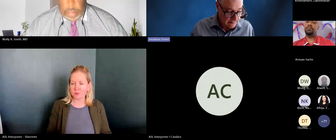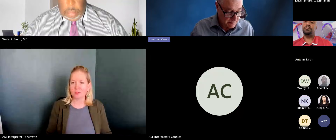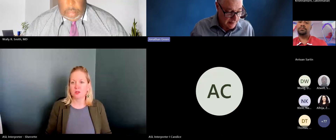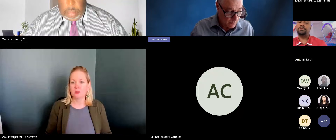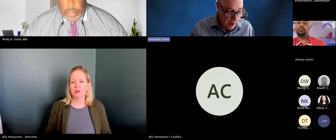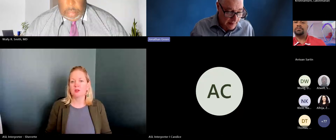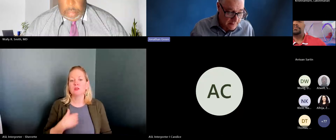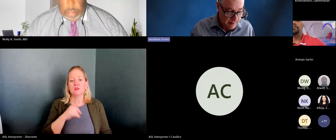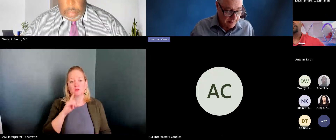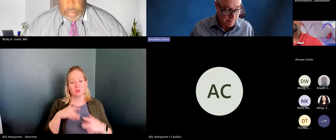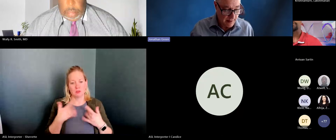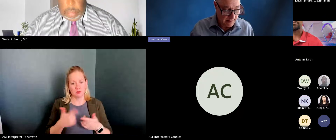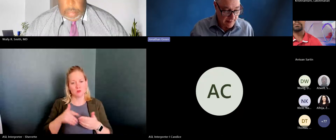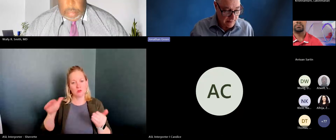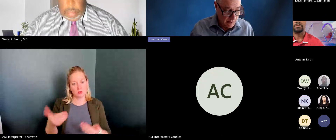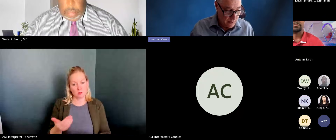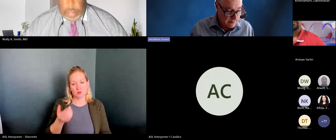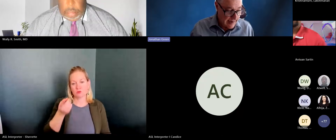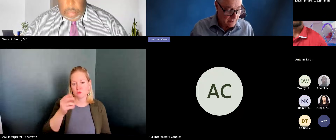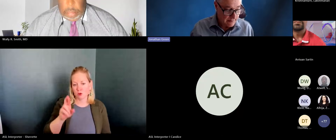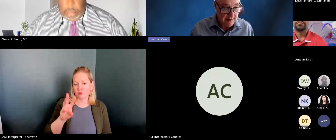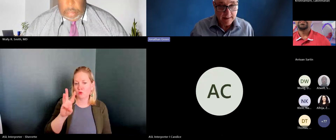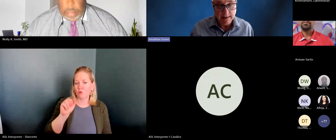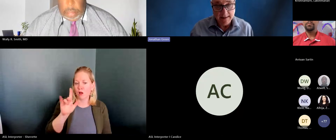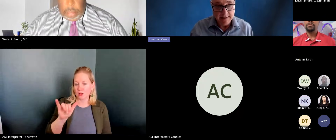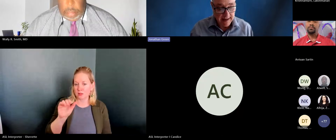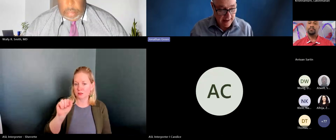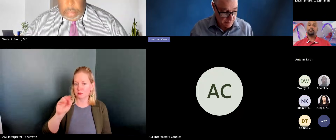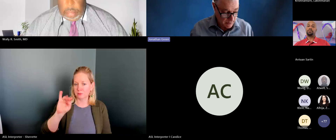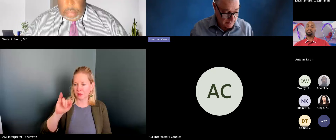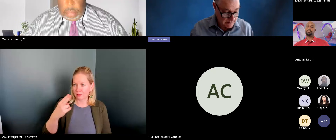Willie Smith -- Wally Smith, I apologize. He was nationally recognized expert in